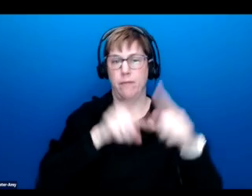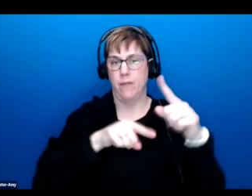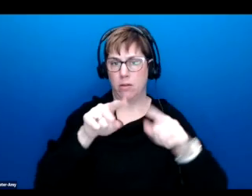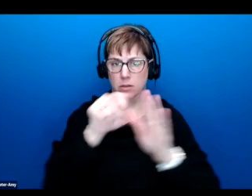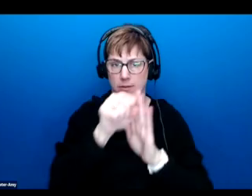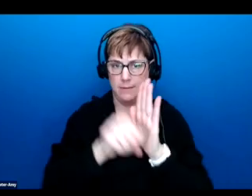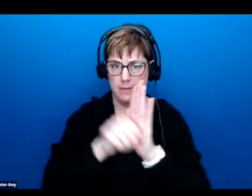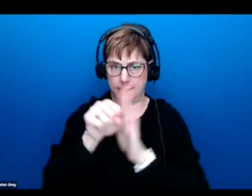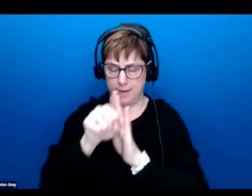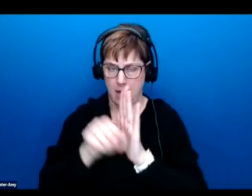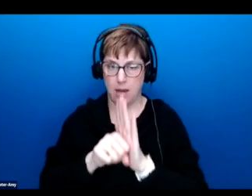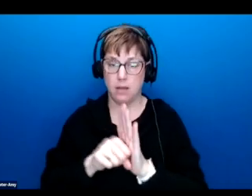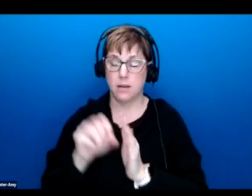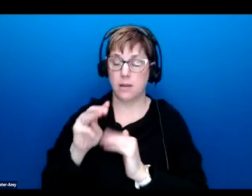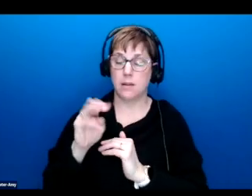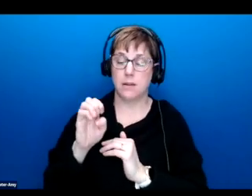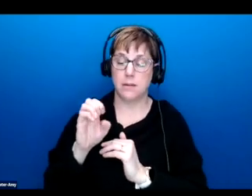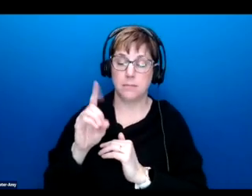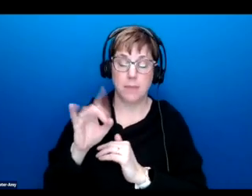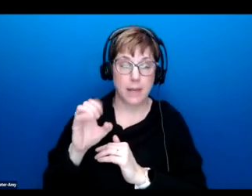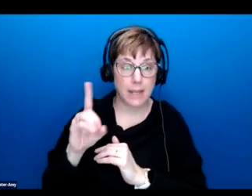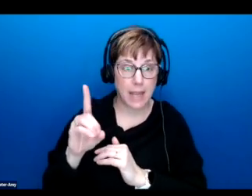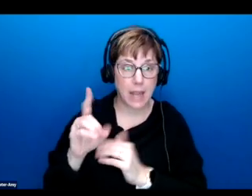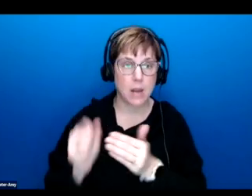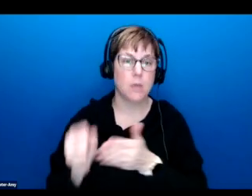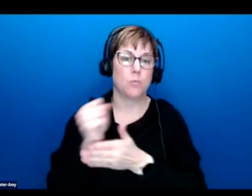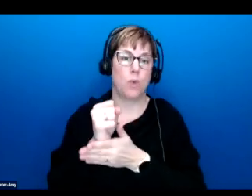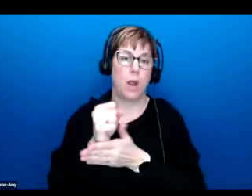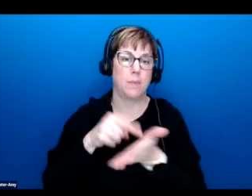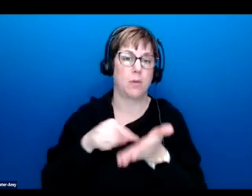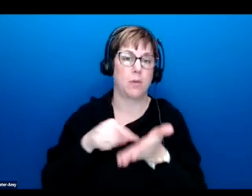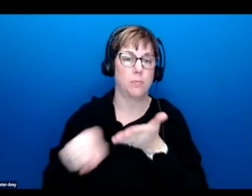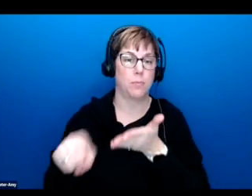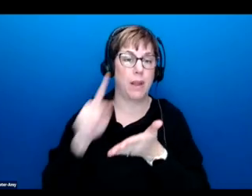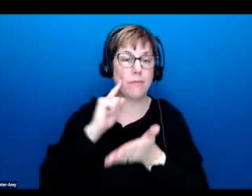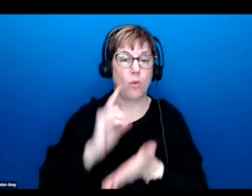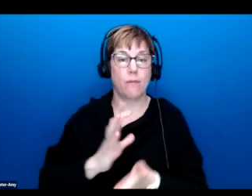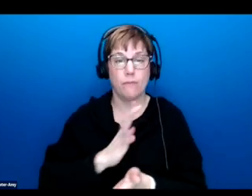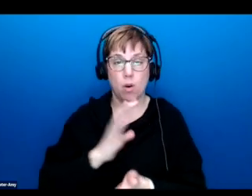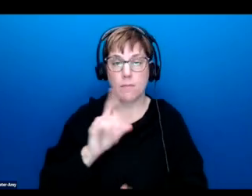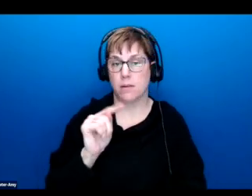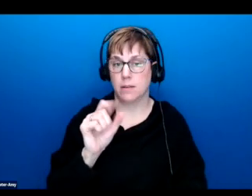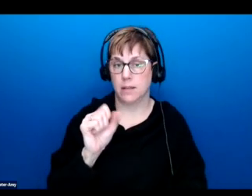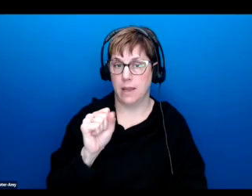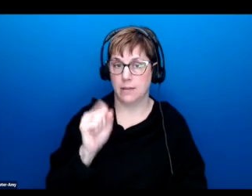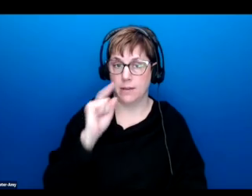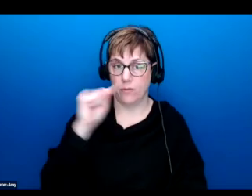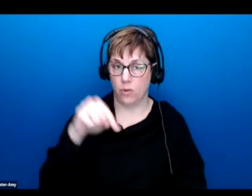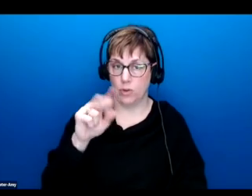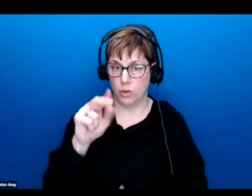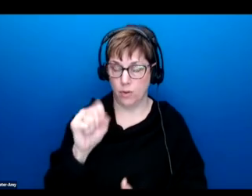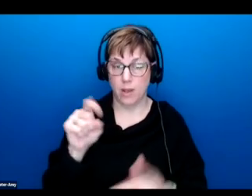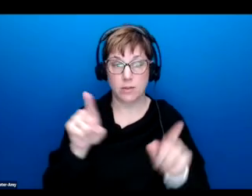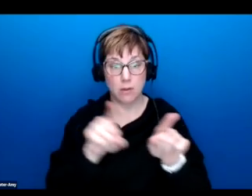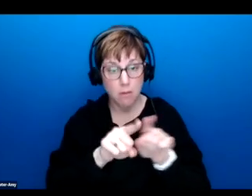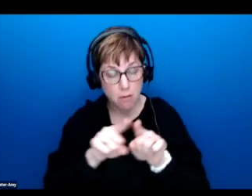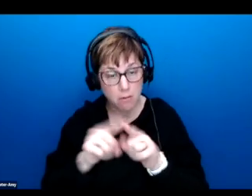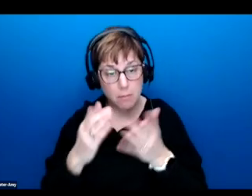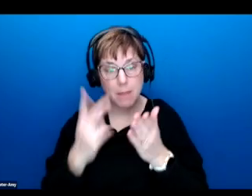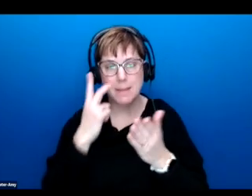but Medicaid is the primary payer of formal LTSS in the US but we also might see this discrepancy because